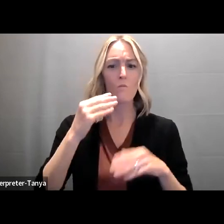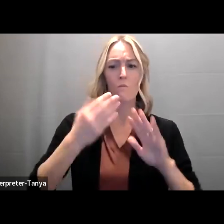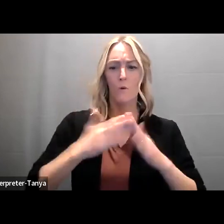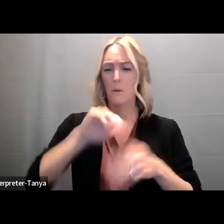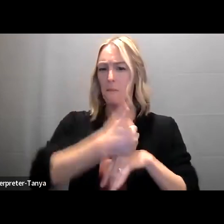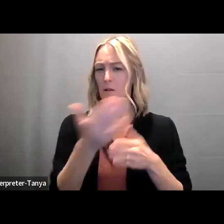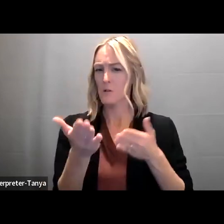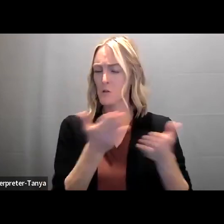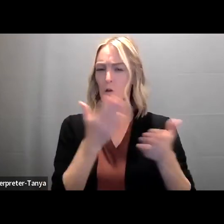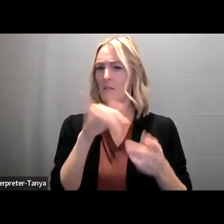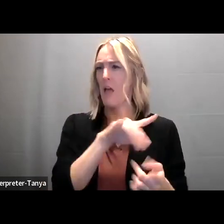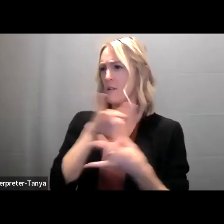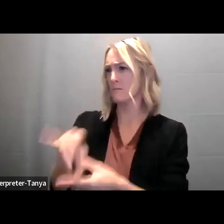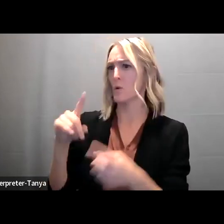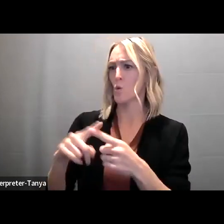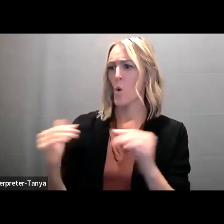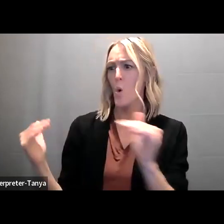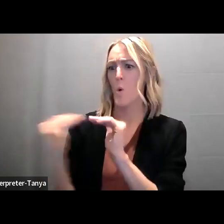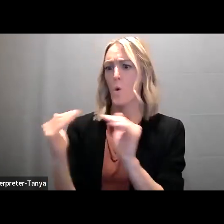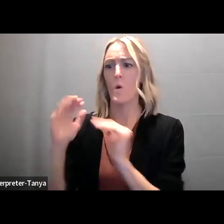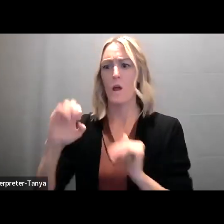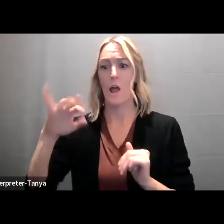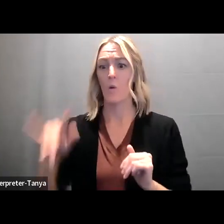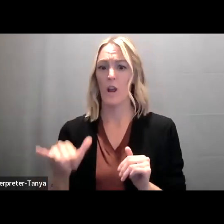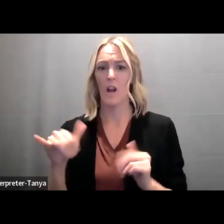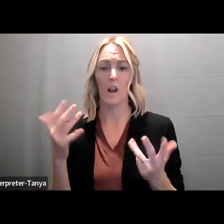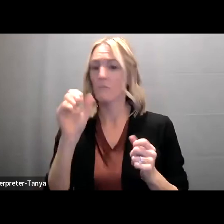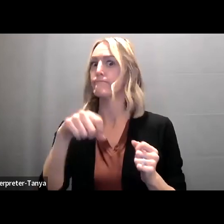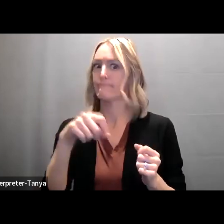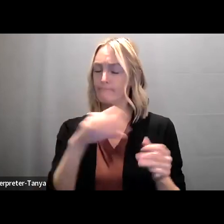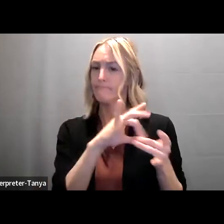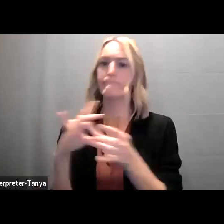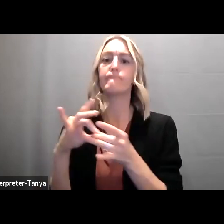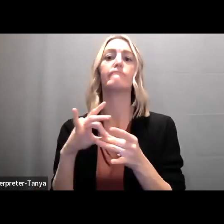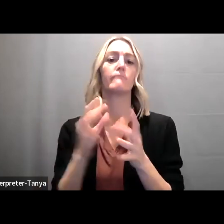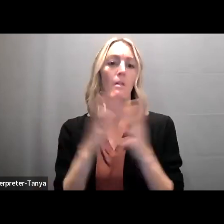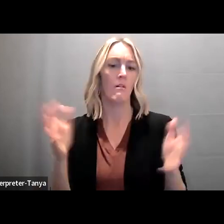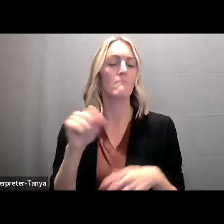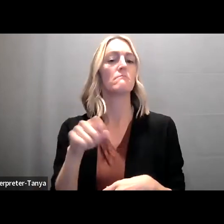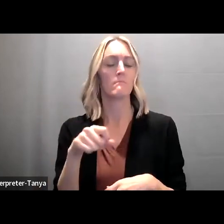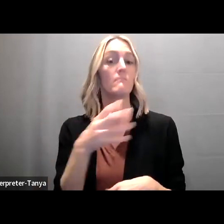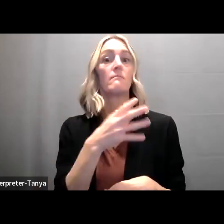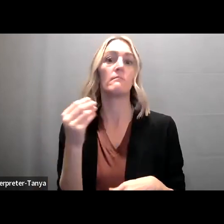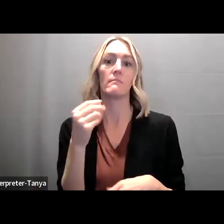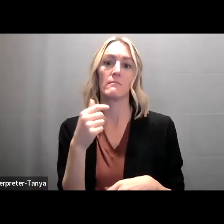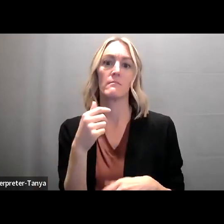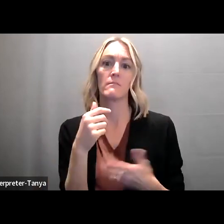I will tell you a lot. So, I would not be surprised if there isn't much when it comes to addressing these kinds